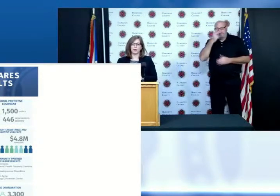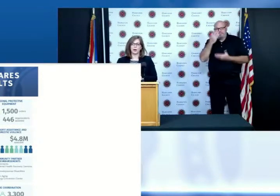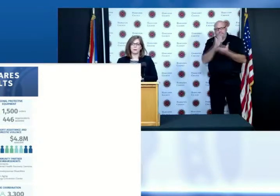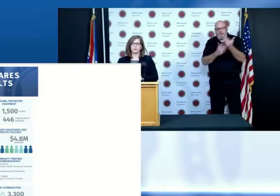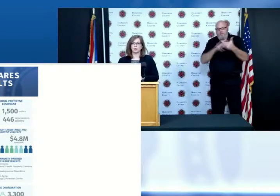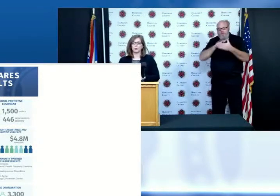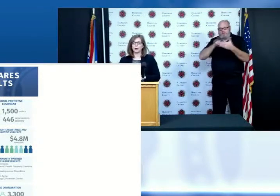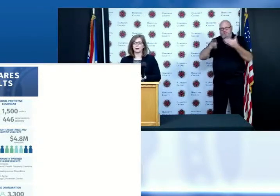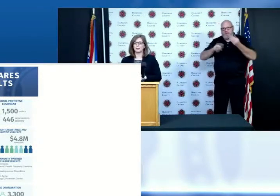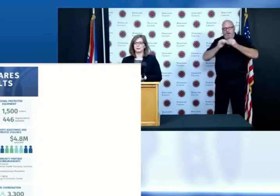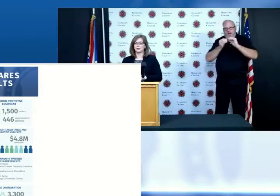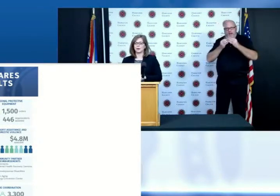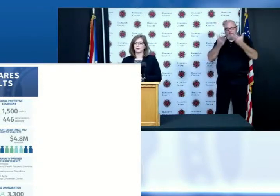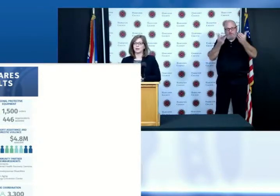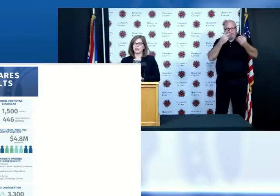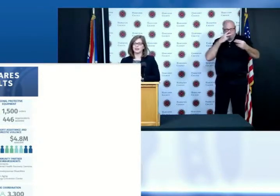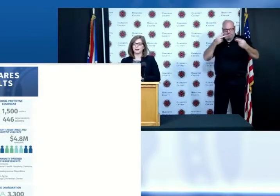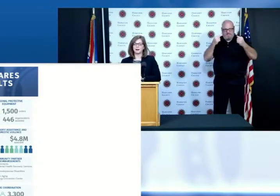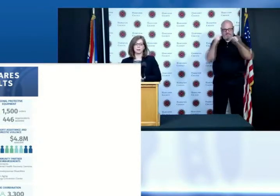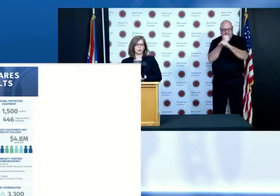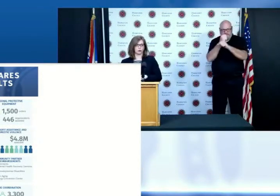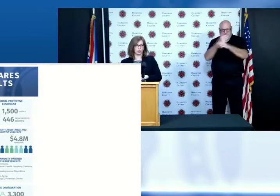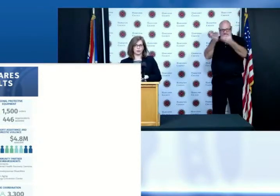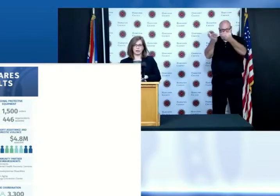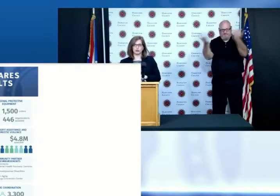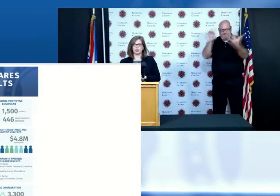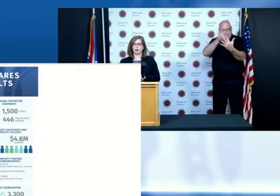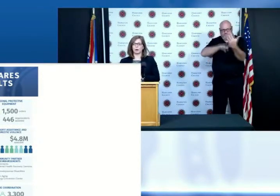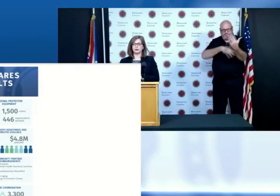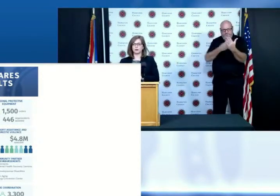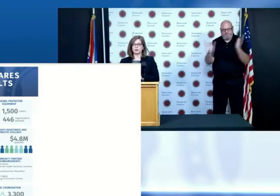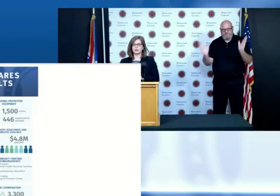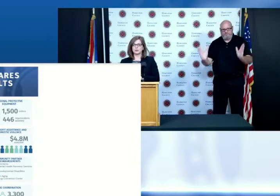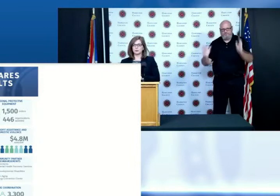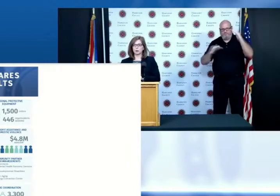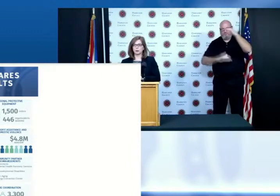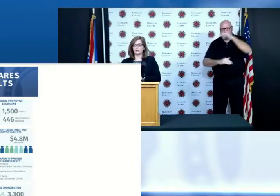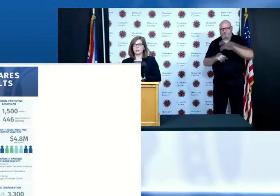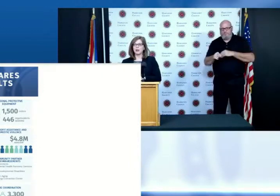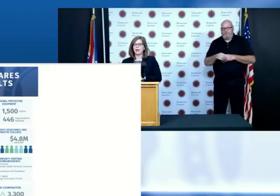we're proud of these results as Commissioner Reece mentioned our Rental Assistance Program